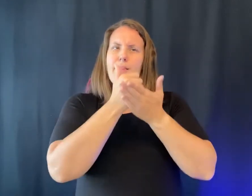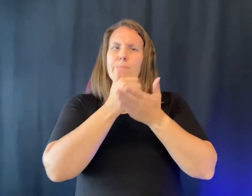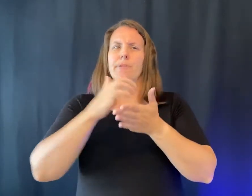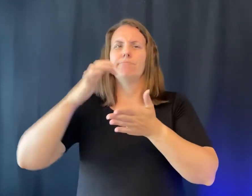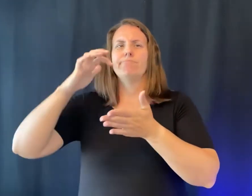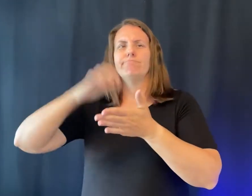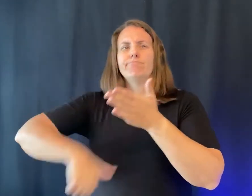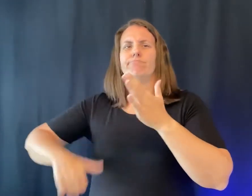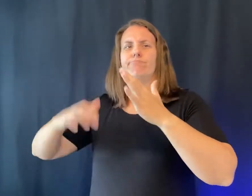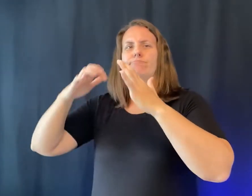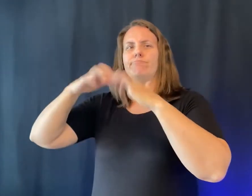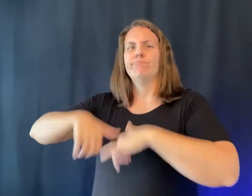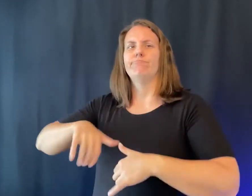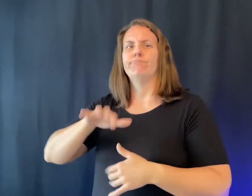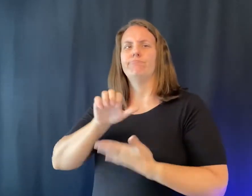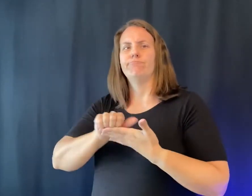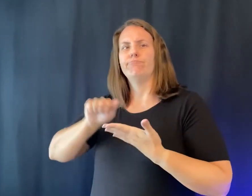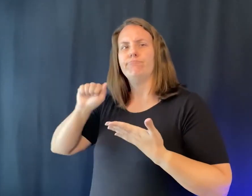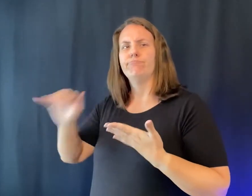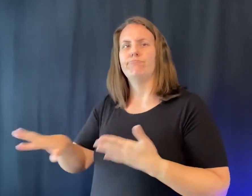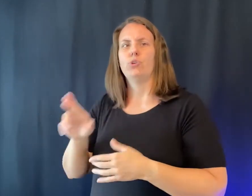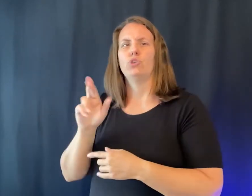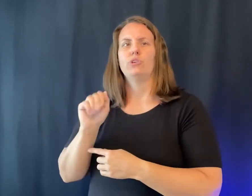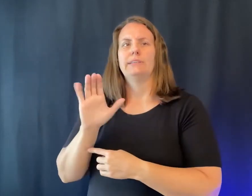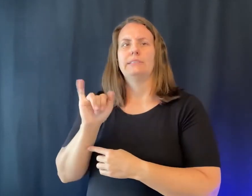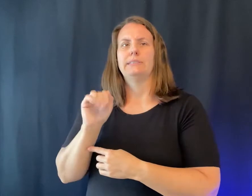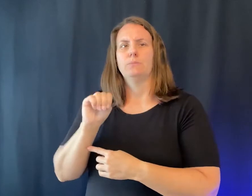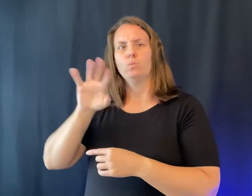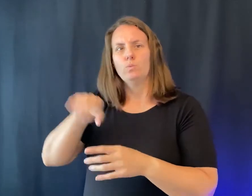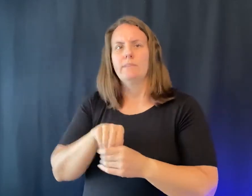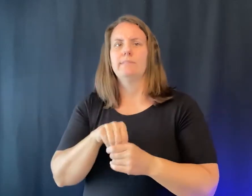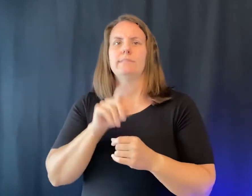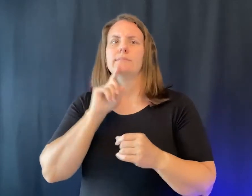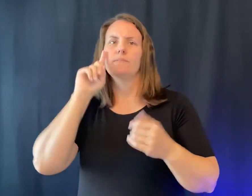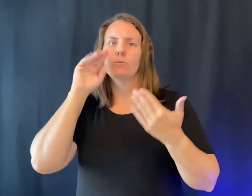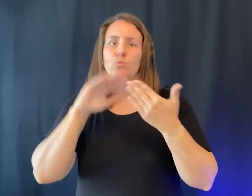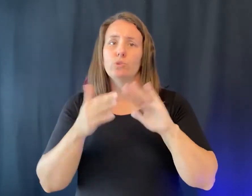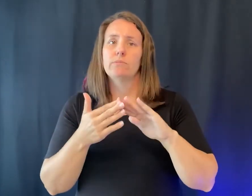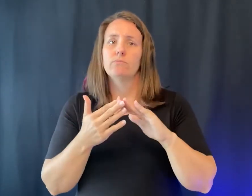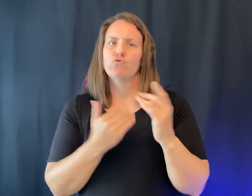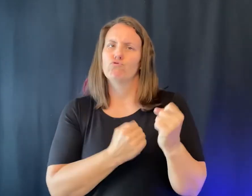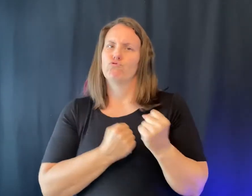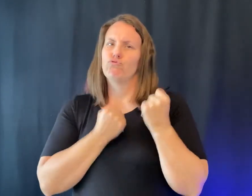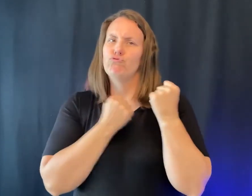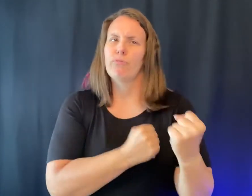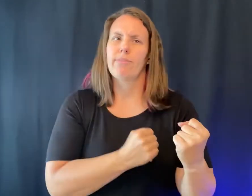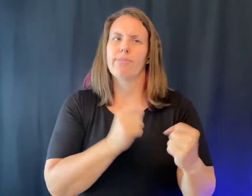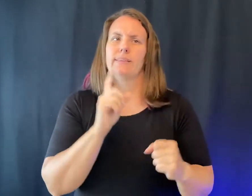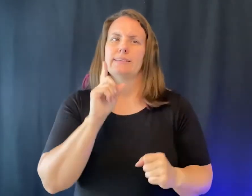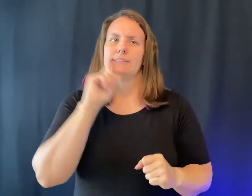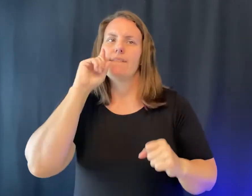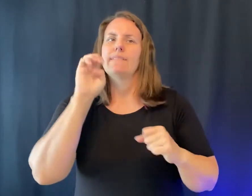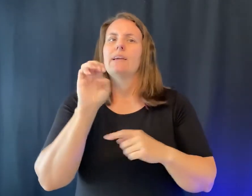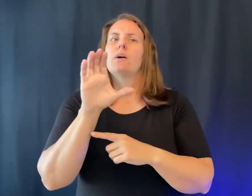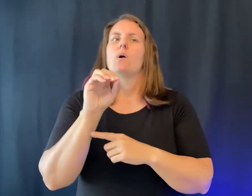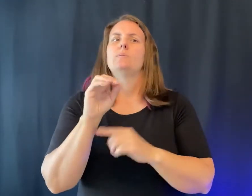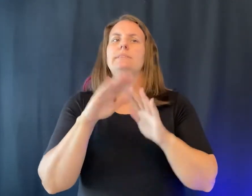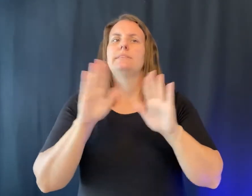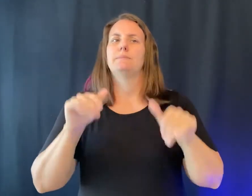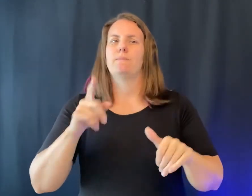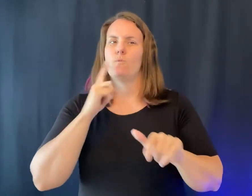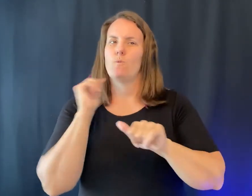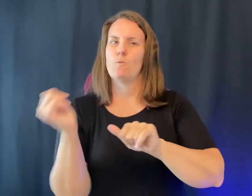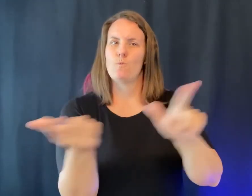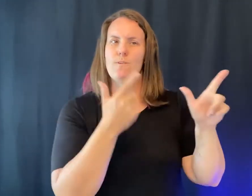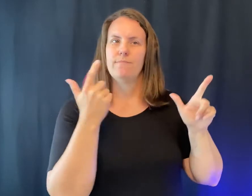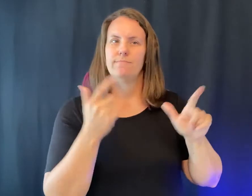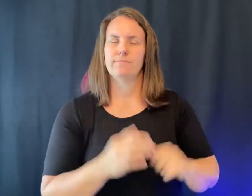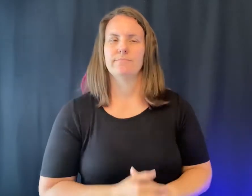eradicate racism within the deaf community and strengthen the deaf ecosystem for all.